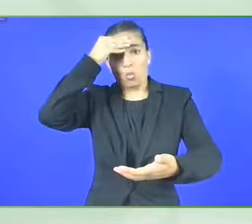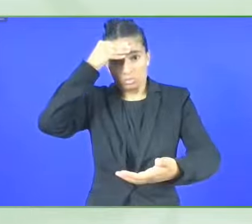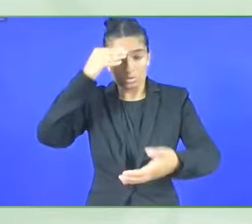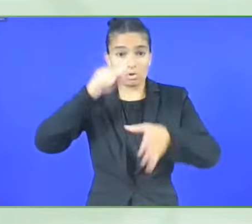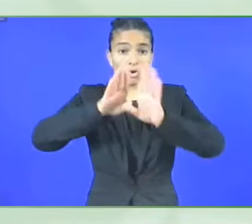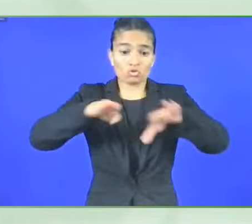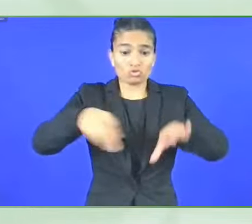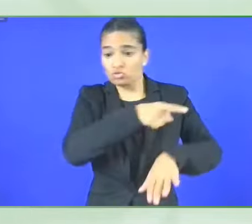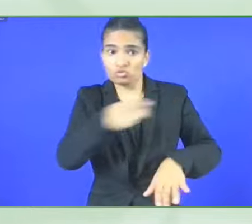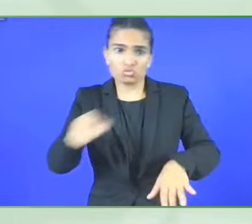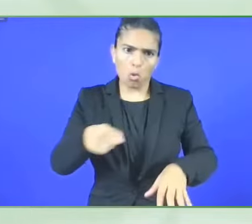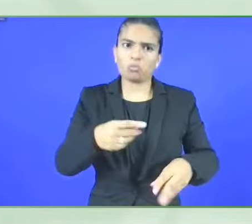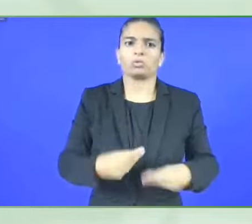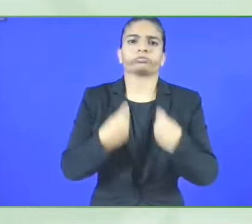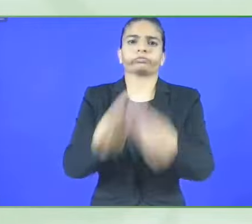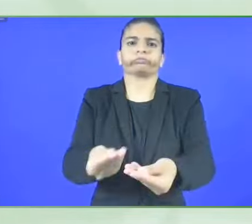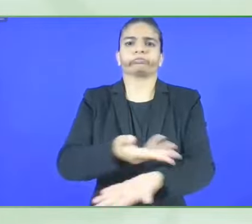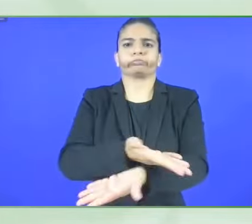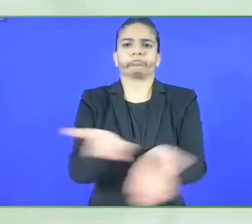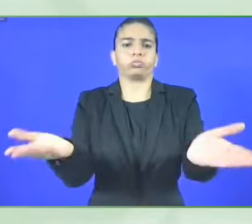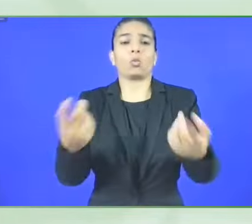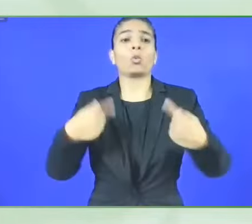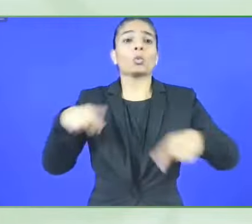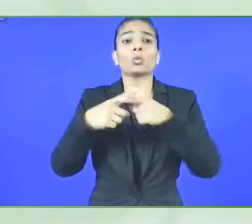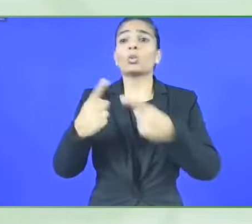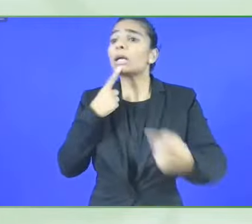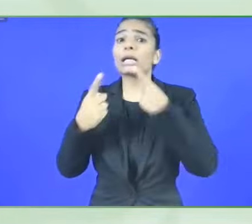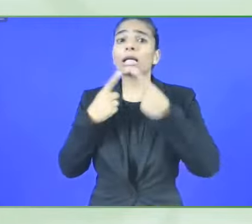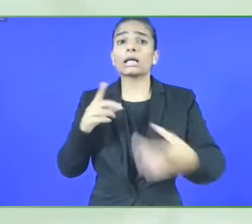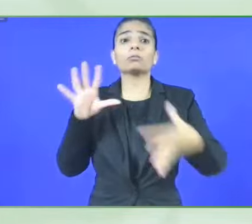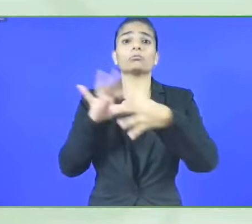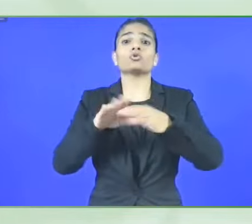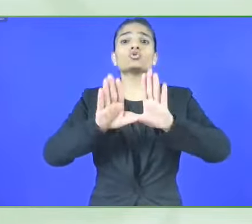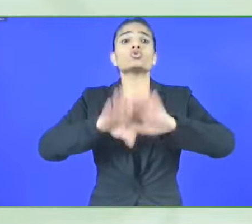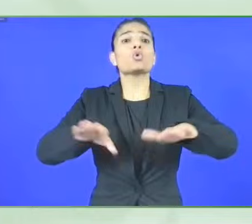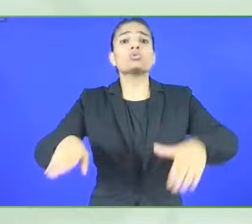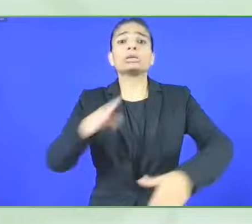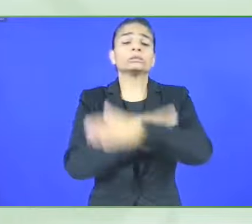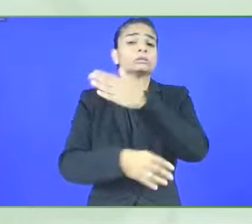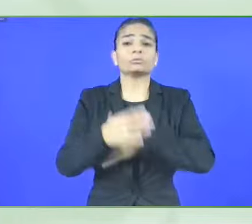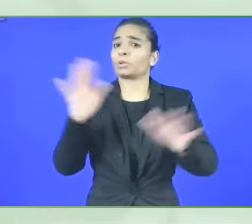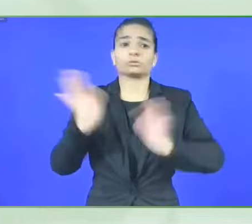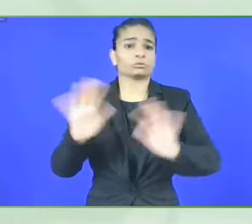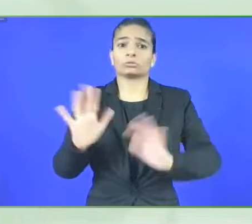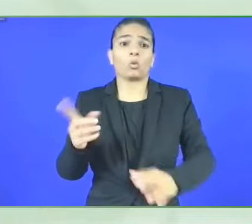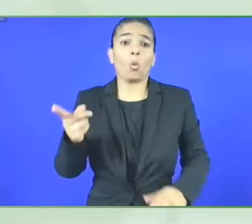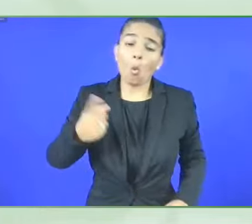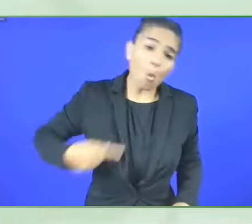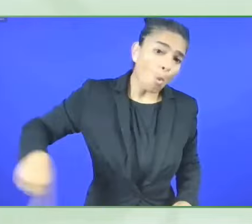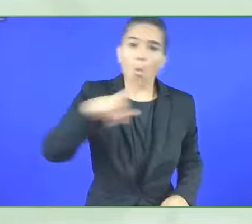Which is what we are here for.